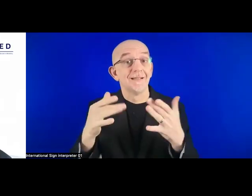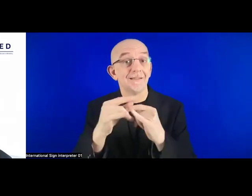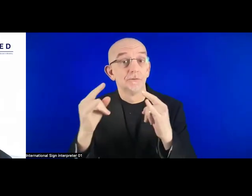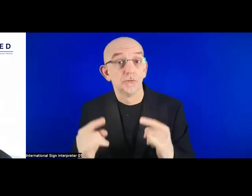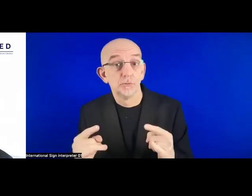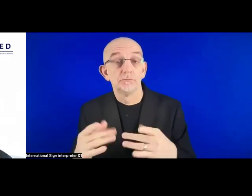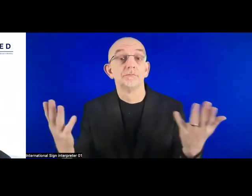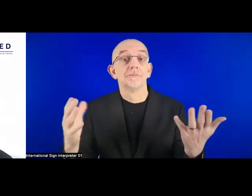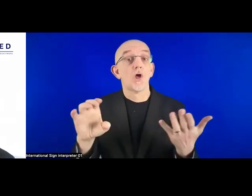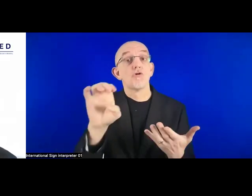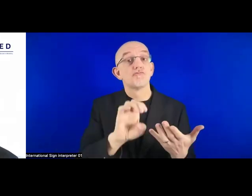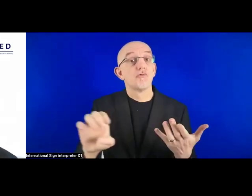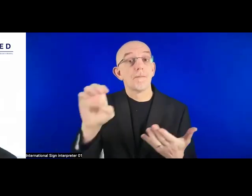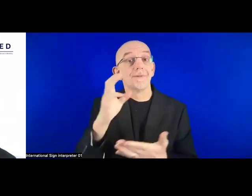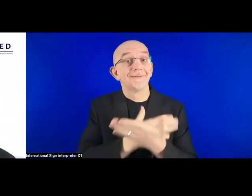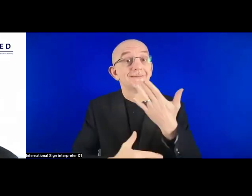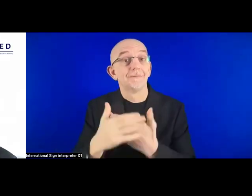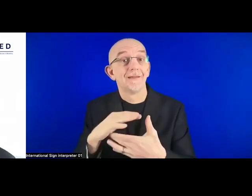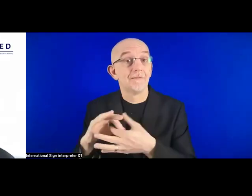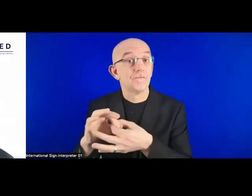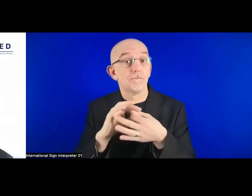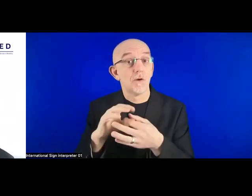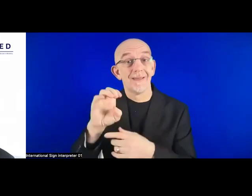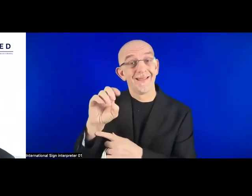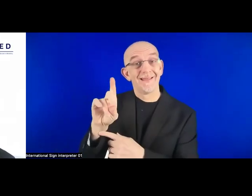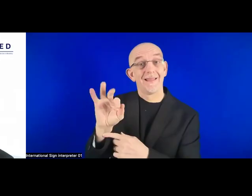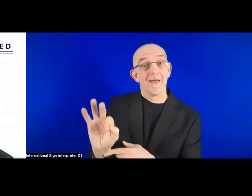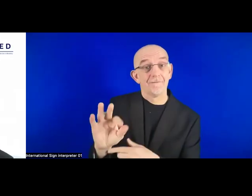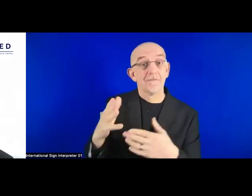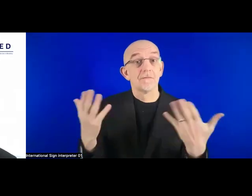you will also hear from later on in the webinar, the Disability Rights Fund, the